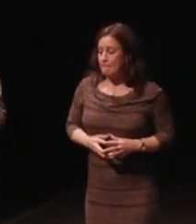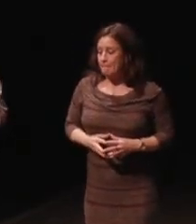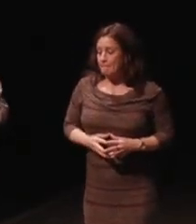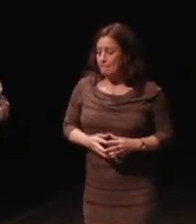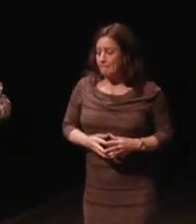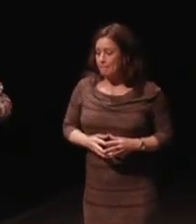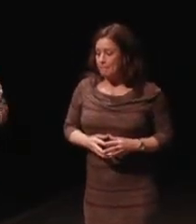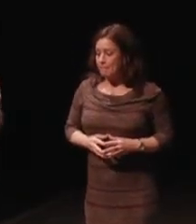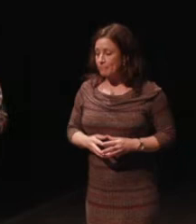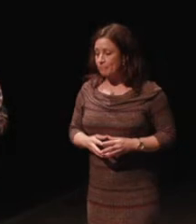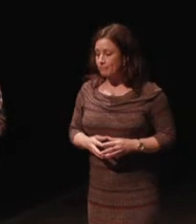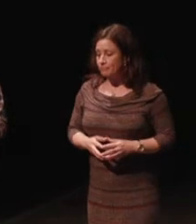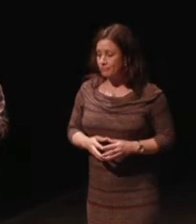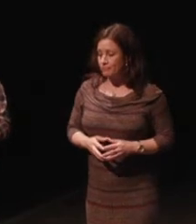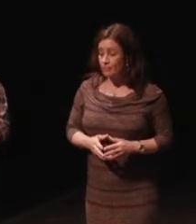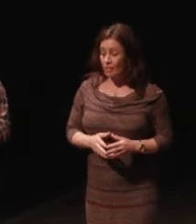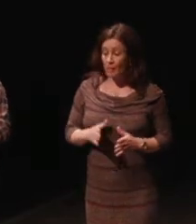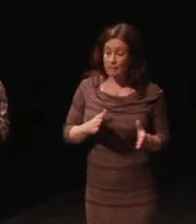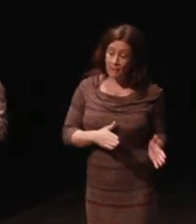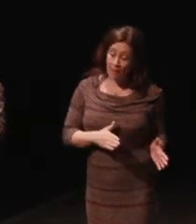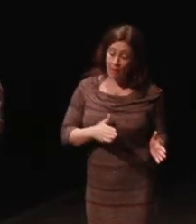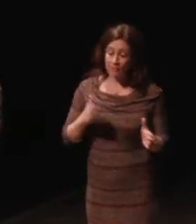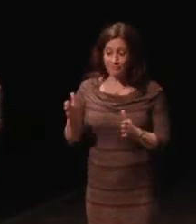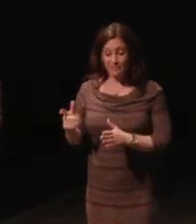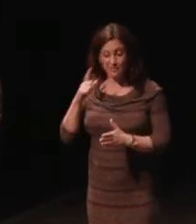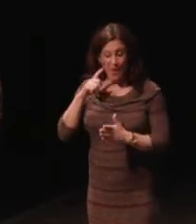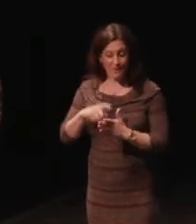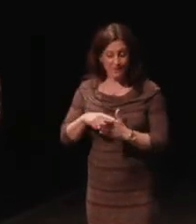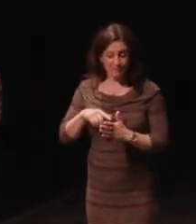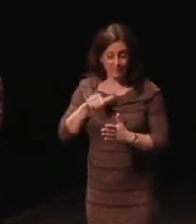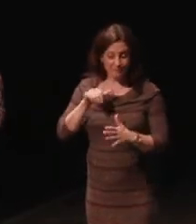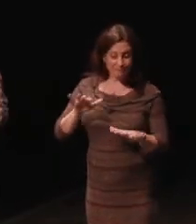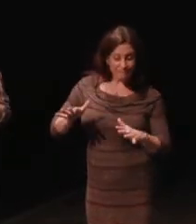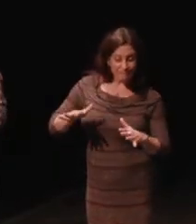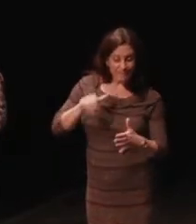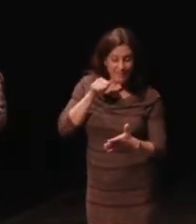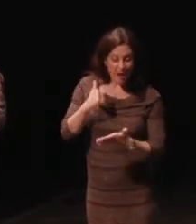But what was not so helpful is that, when you swap the sticks,